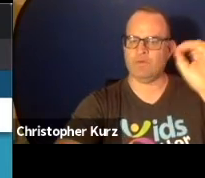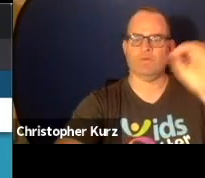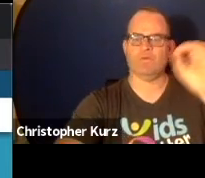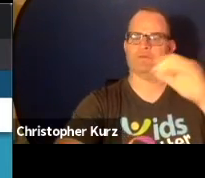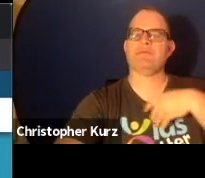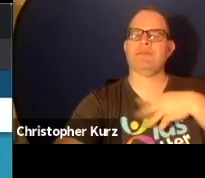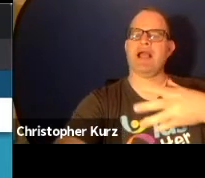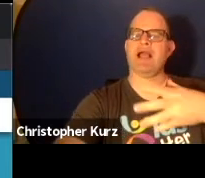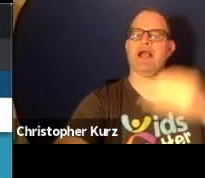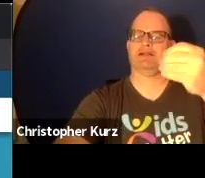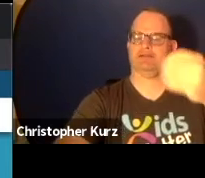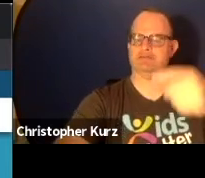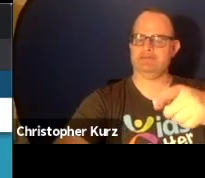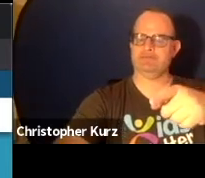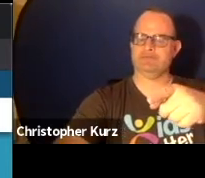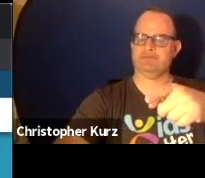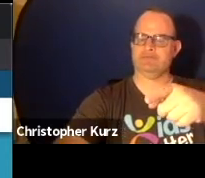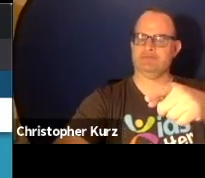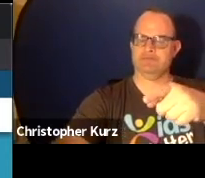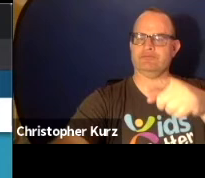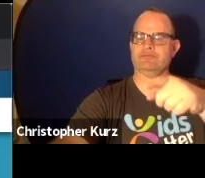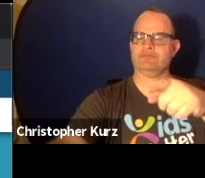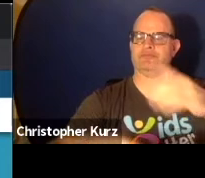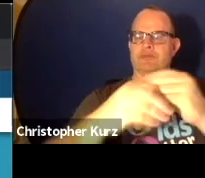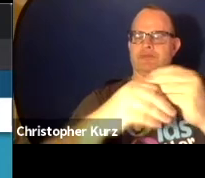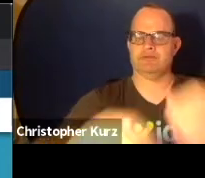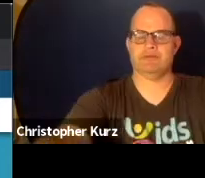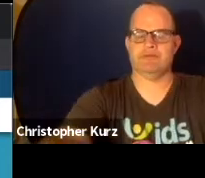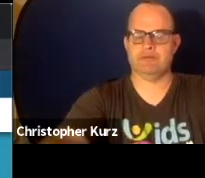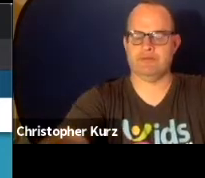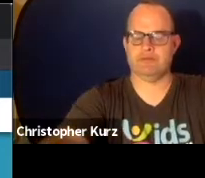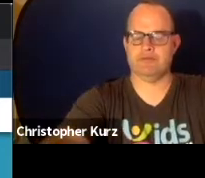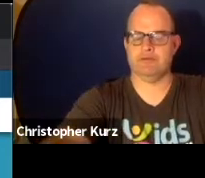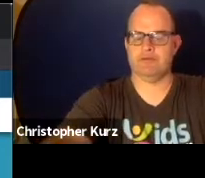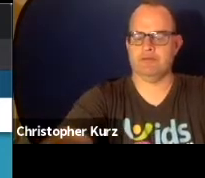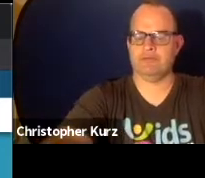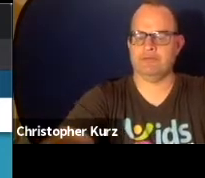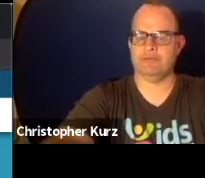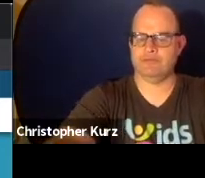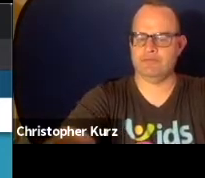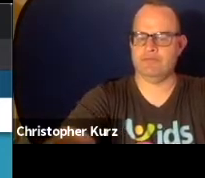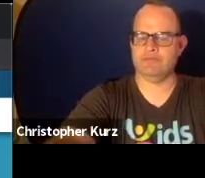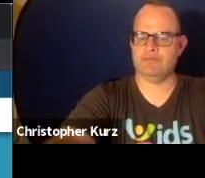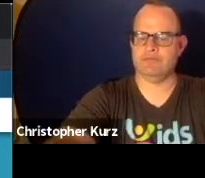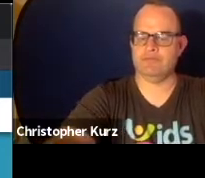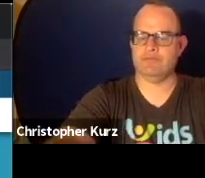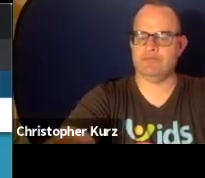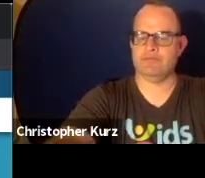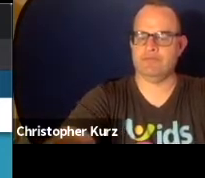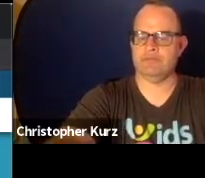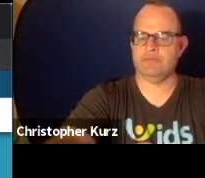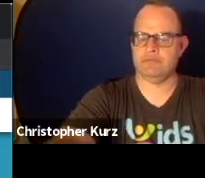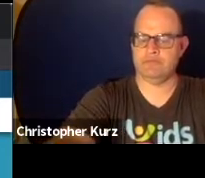list and you don't see a language variety for Rochester, you can create one.